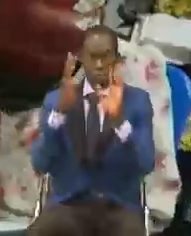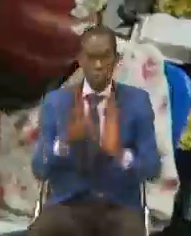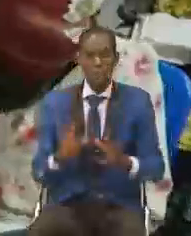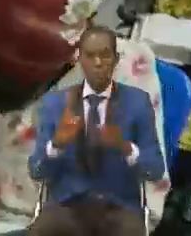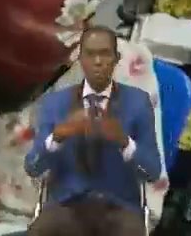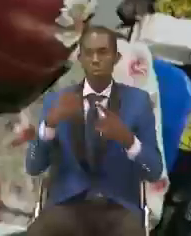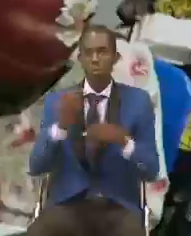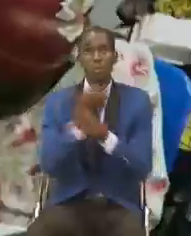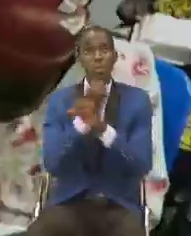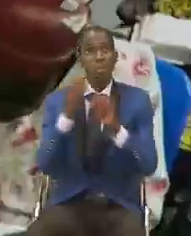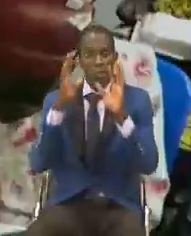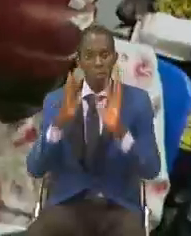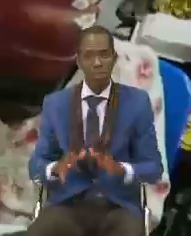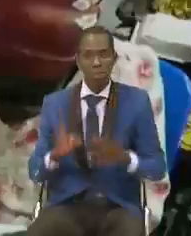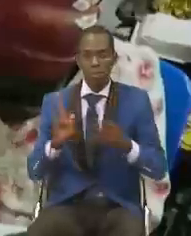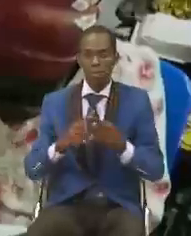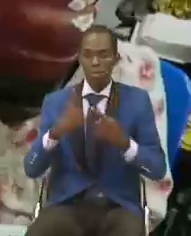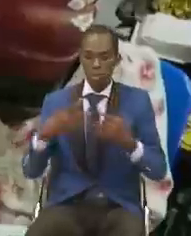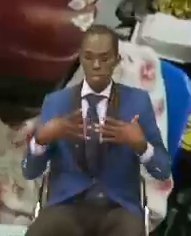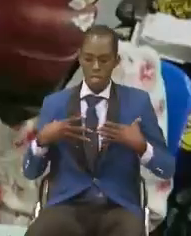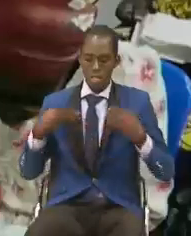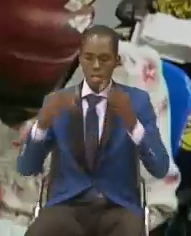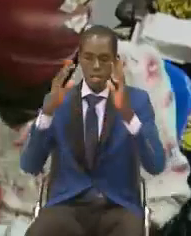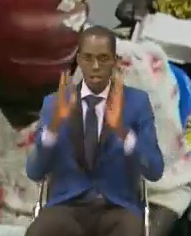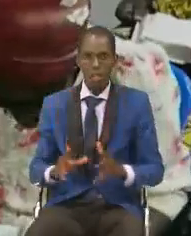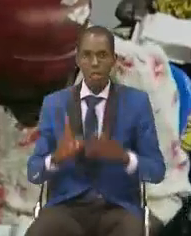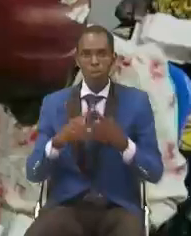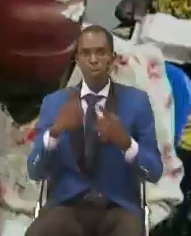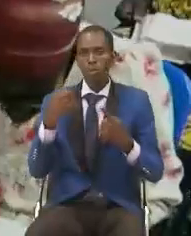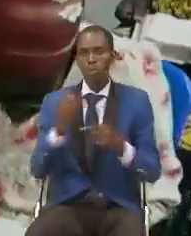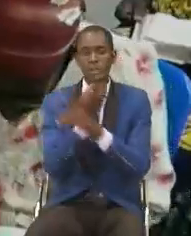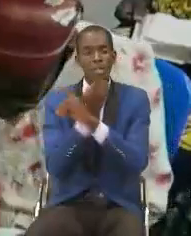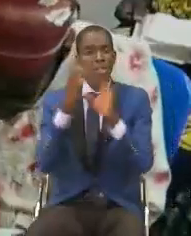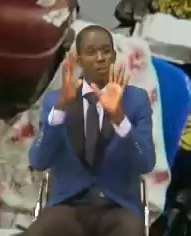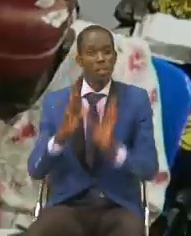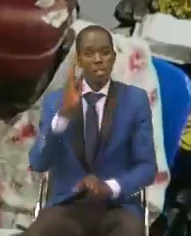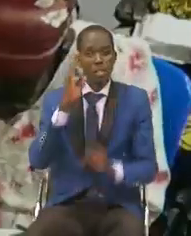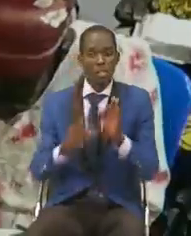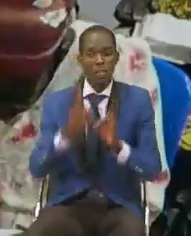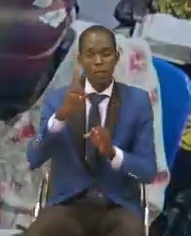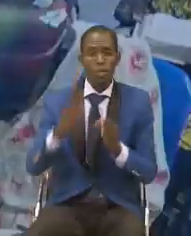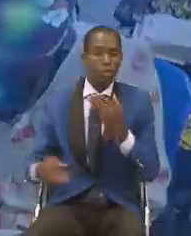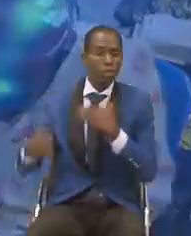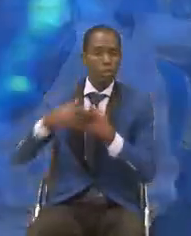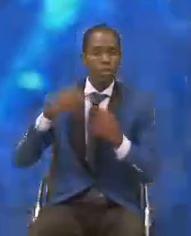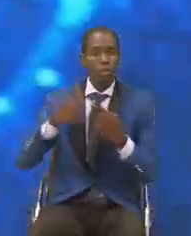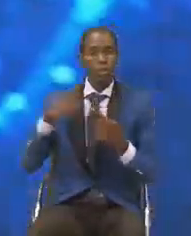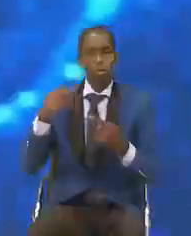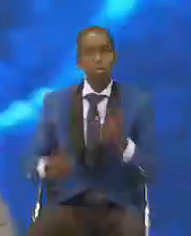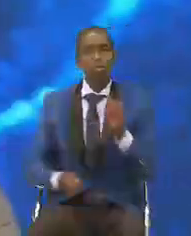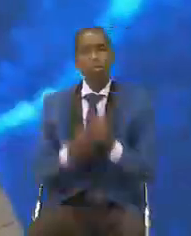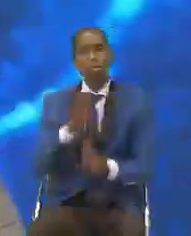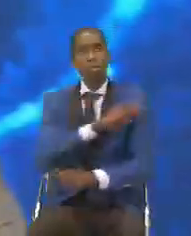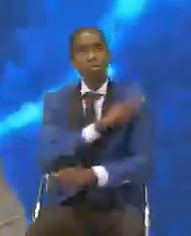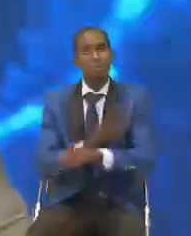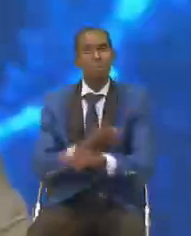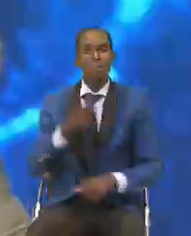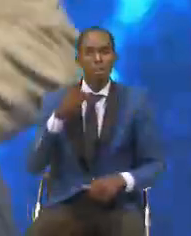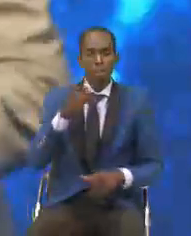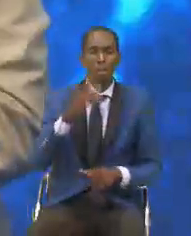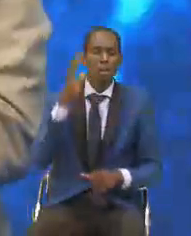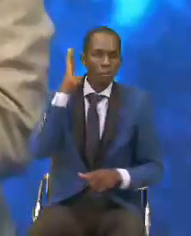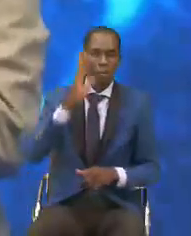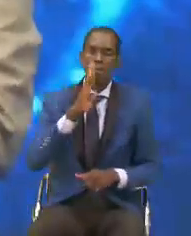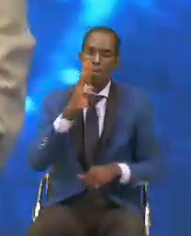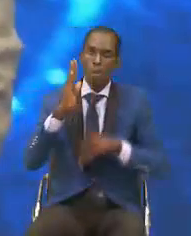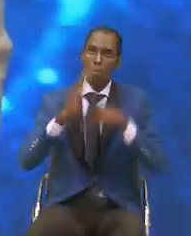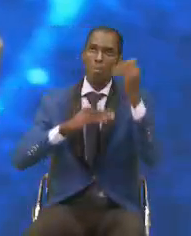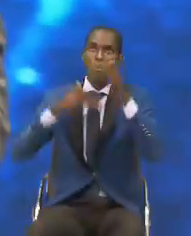to the redeemer to the savior to the healer to the deliverer if the return to the almighty thou